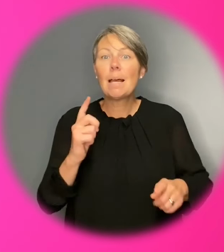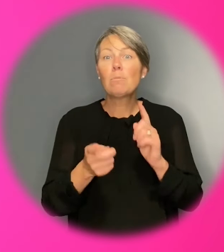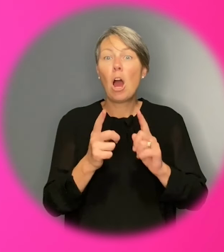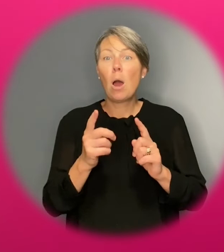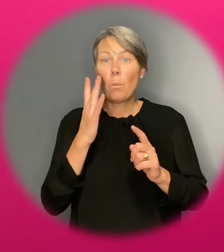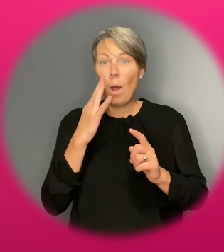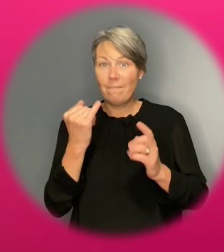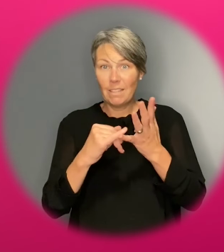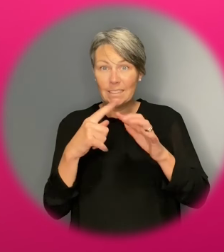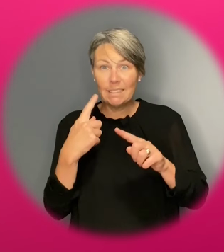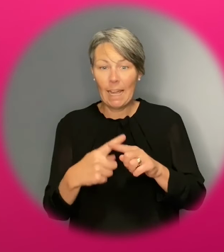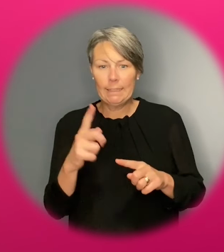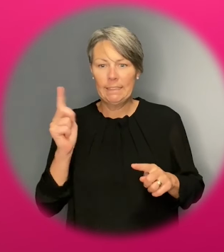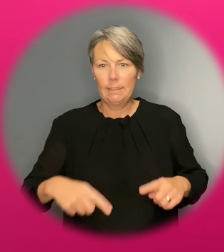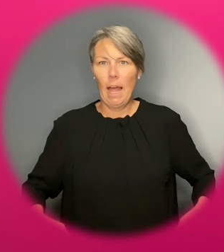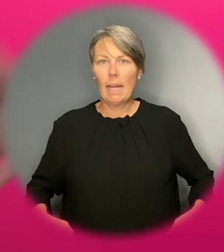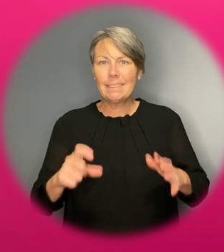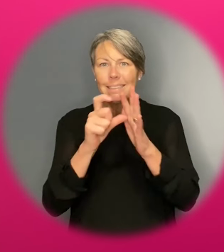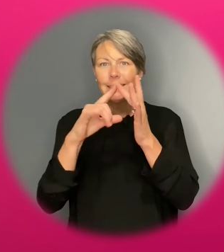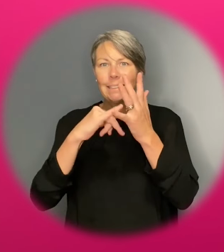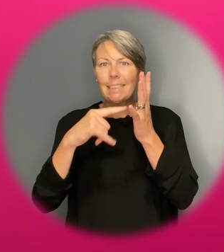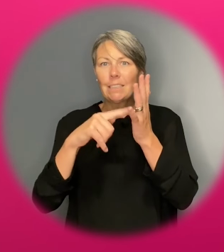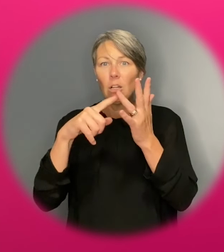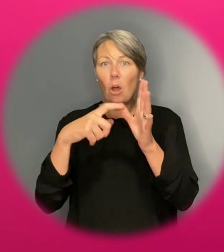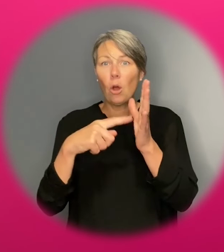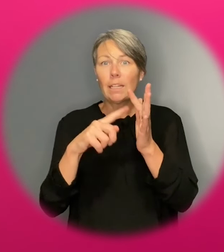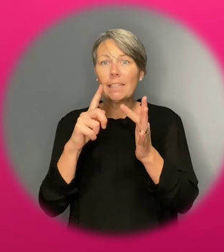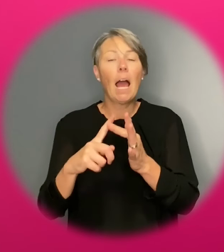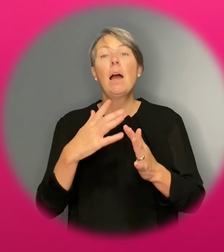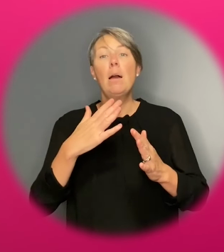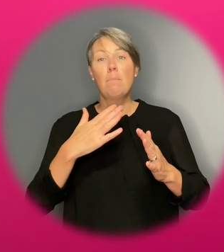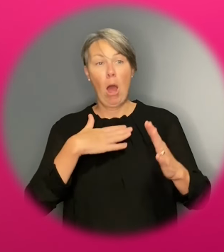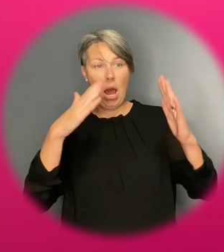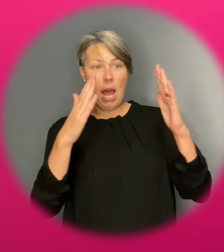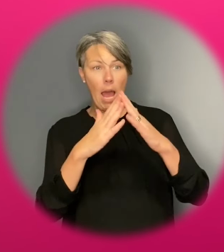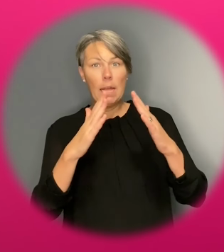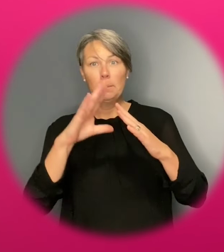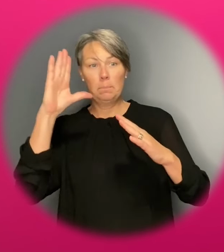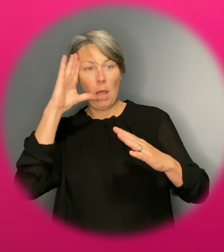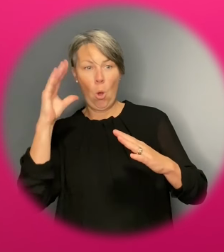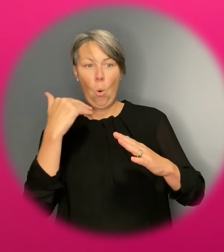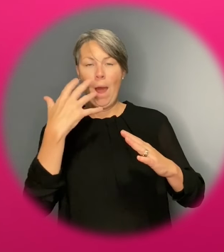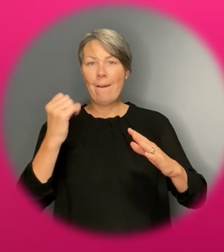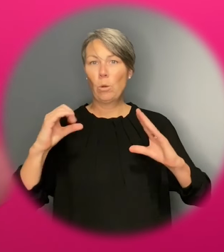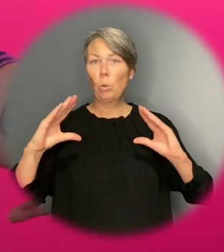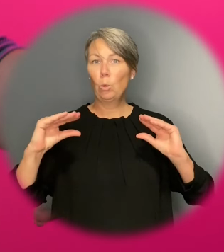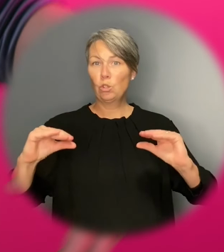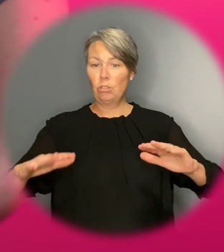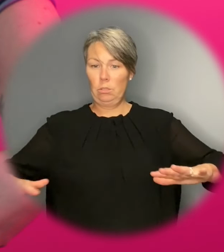and so like if it's at my house I will already have the cushions there so that I don't actually even need to ask them. I can just say hey I'm going to grab this